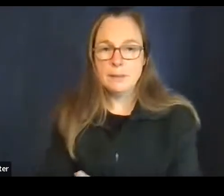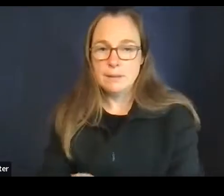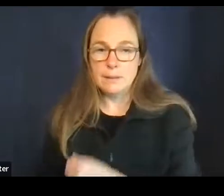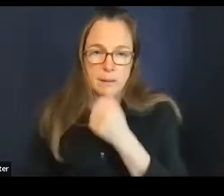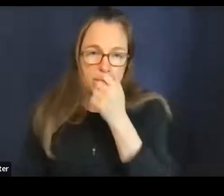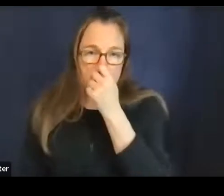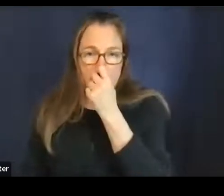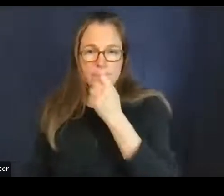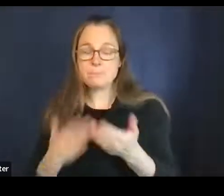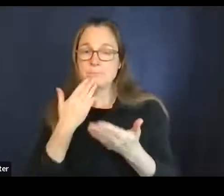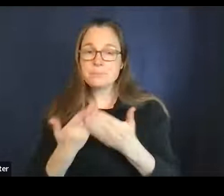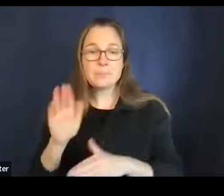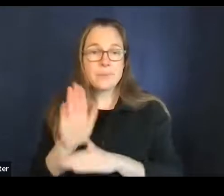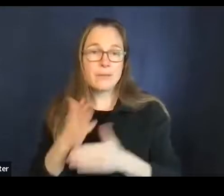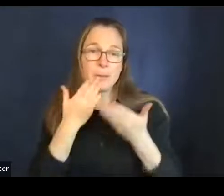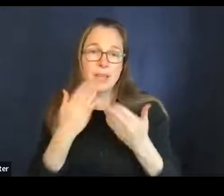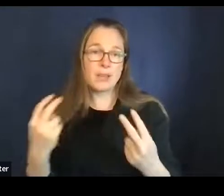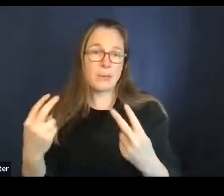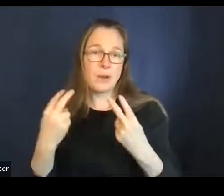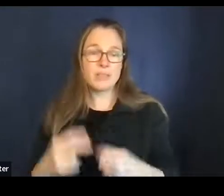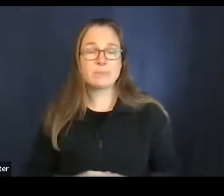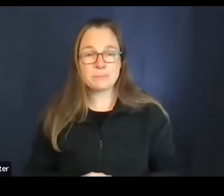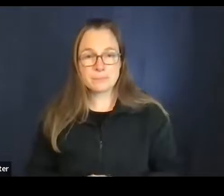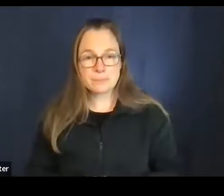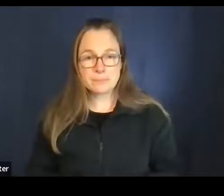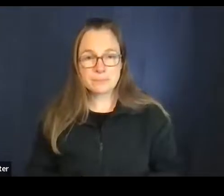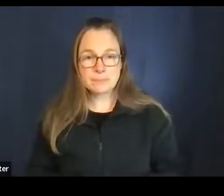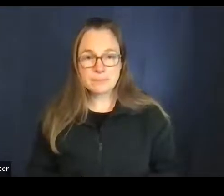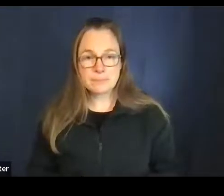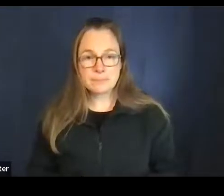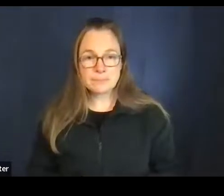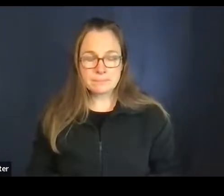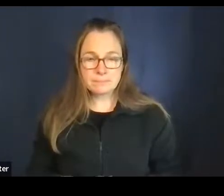Good afternoon. Thank you for tuning in and being here. My name is Michael Montoya.